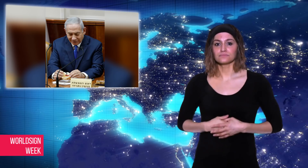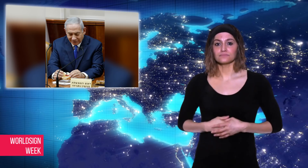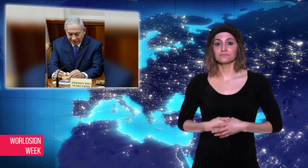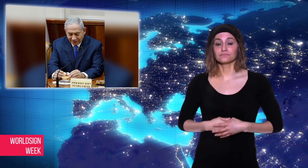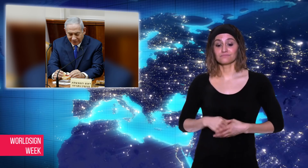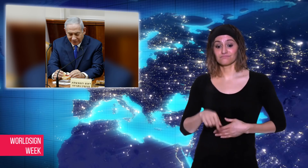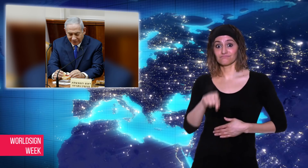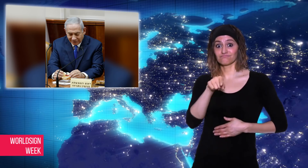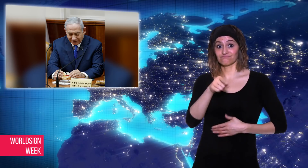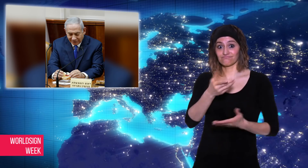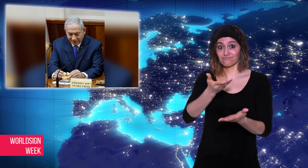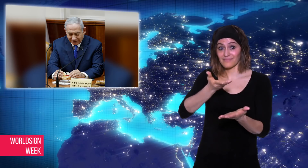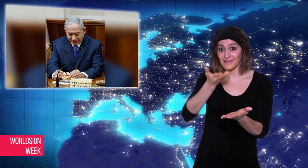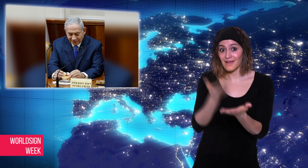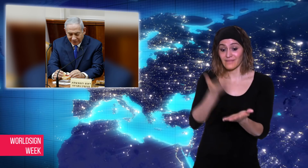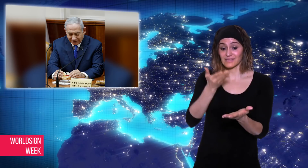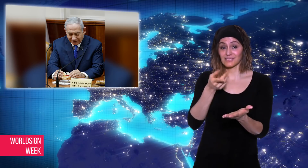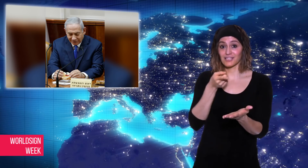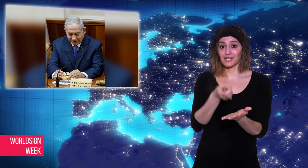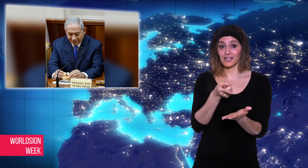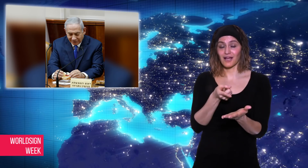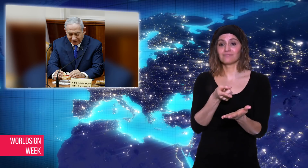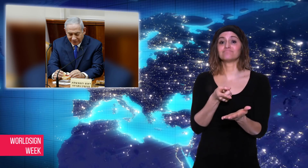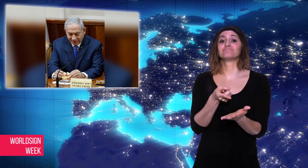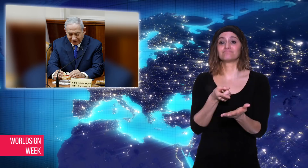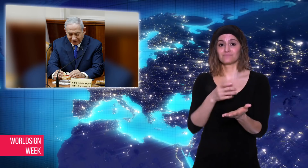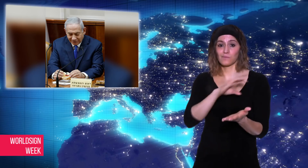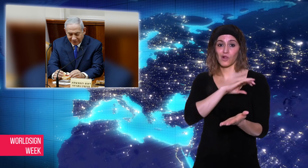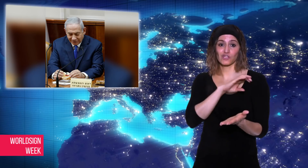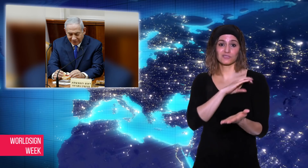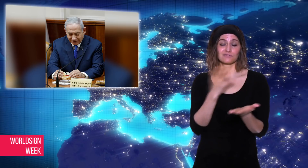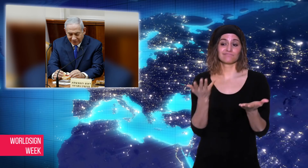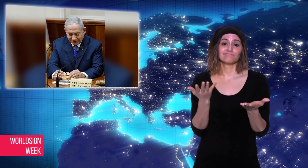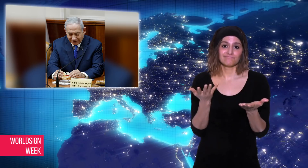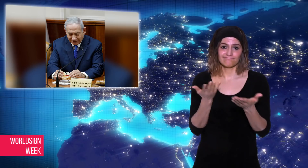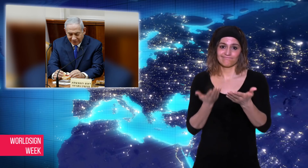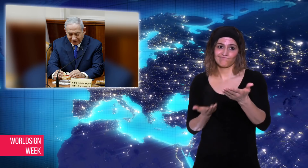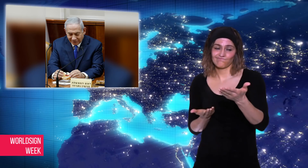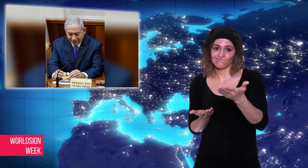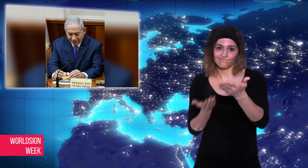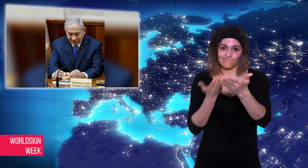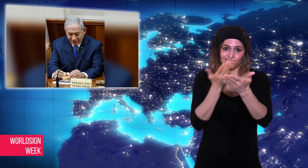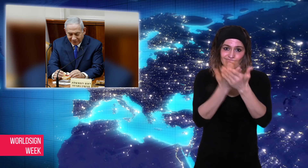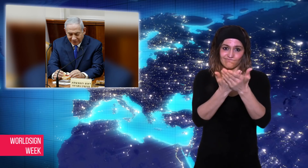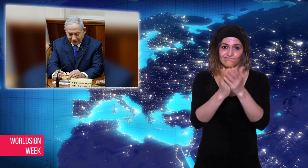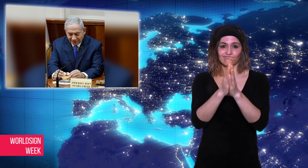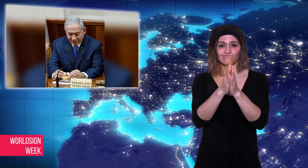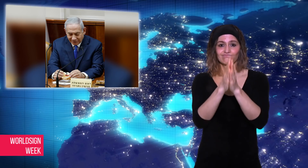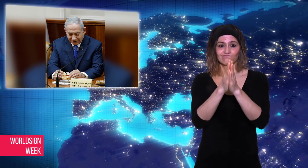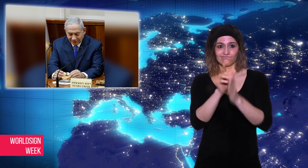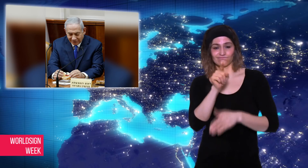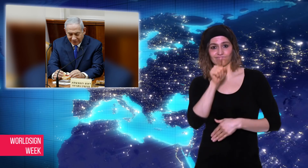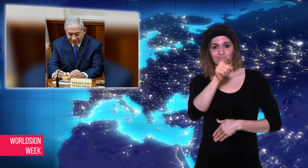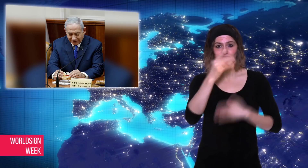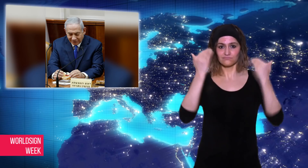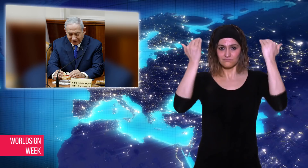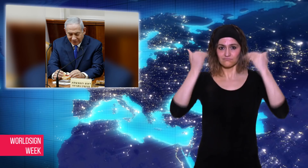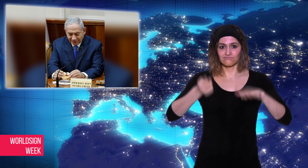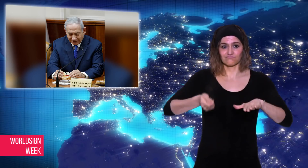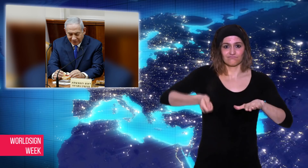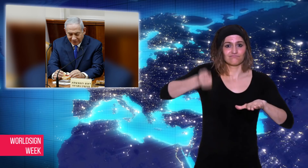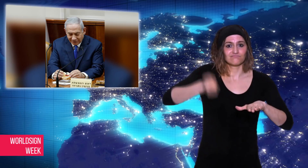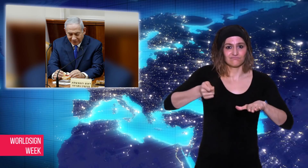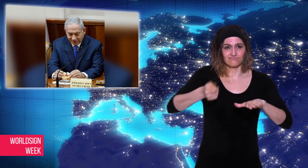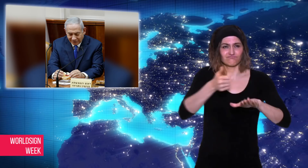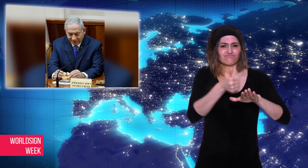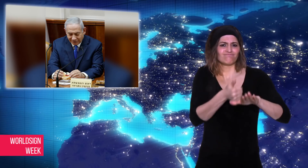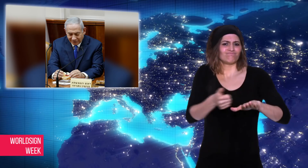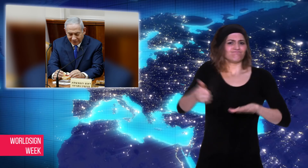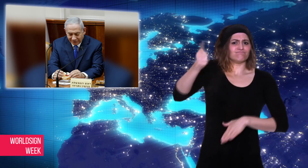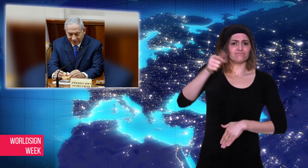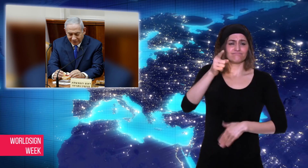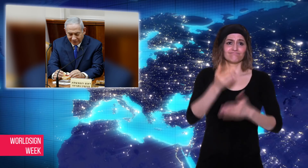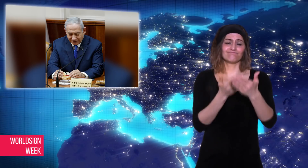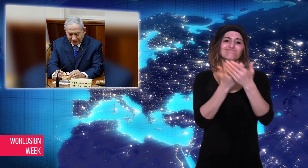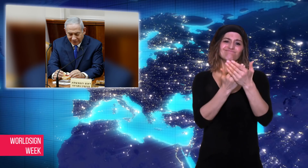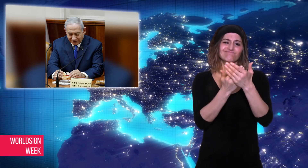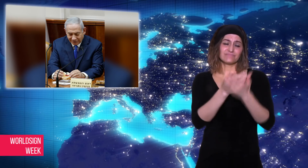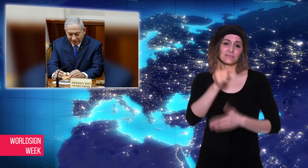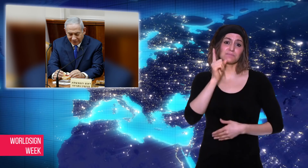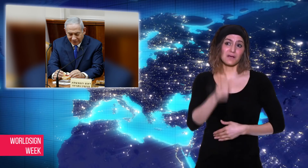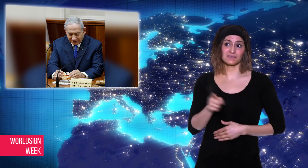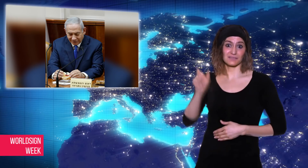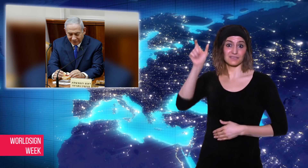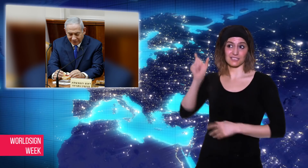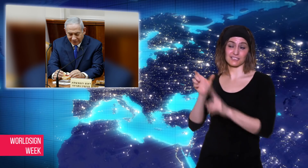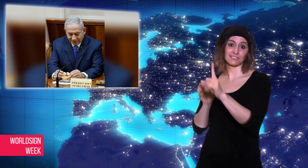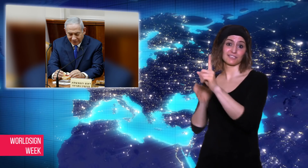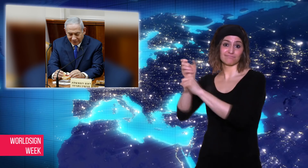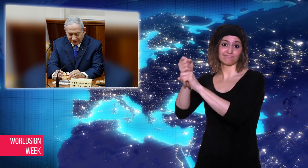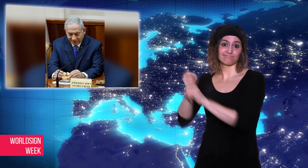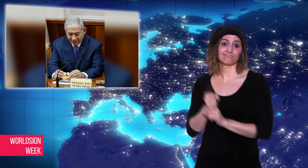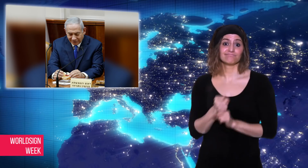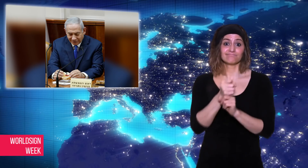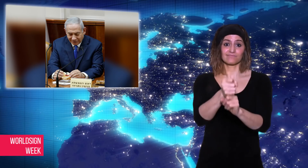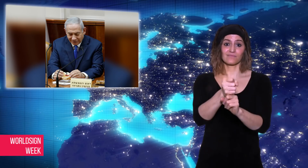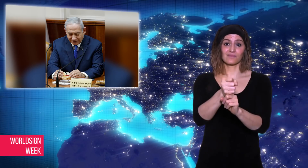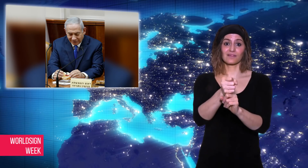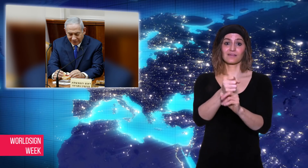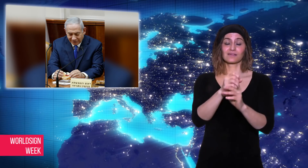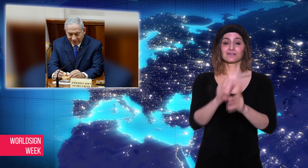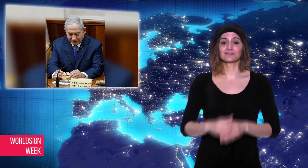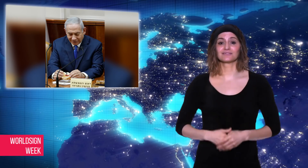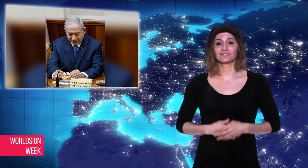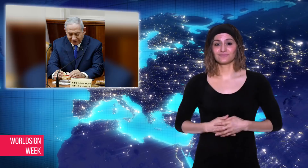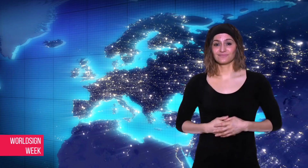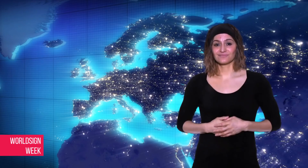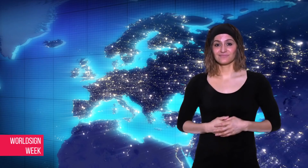in exchange for positive media coverage on him.